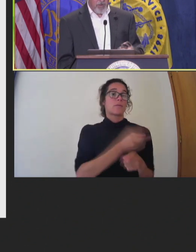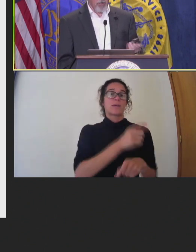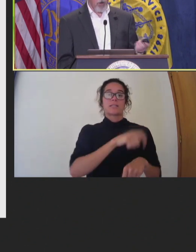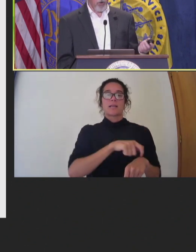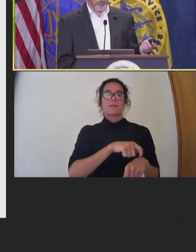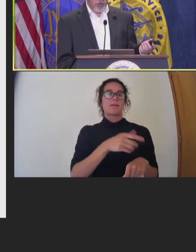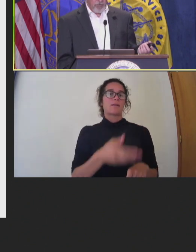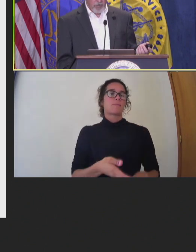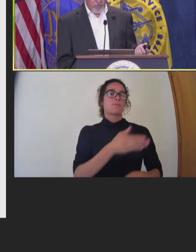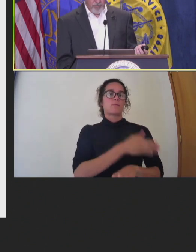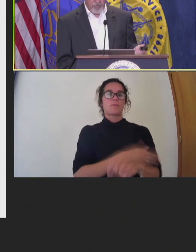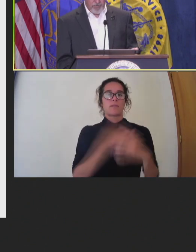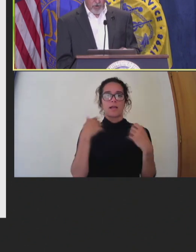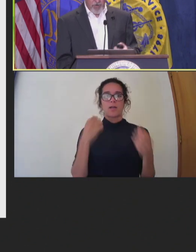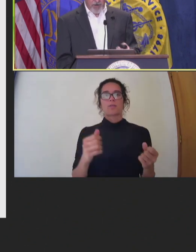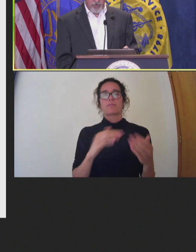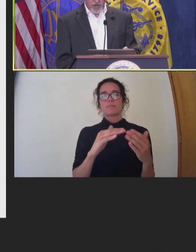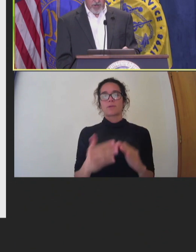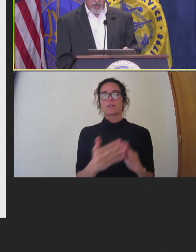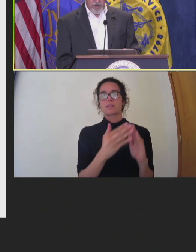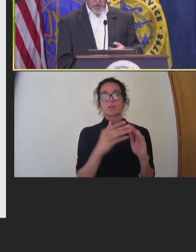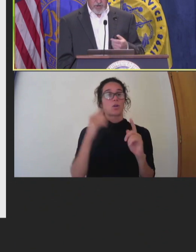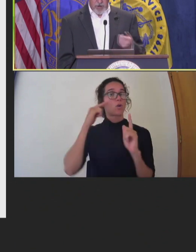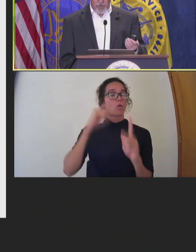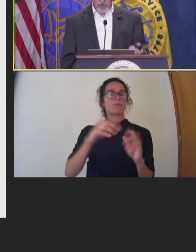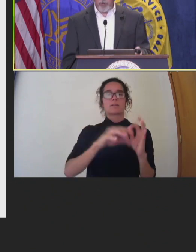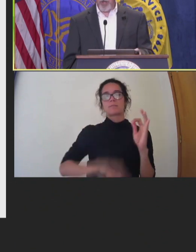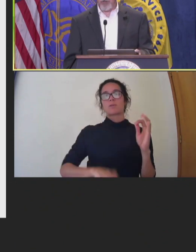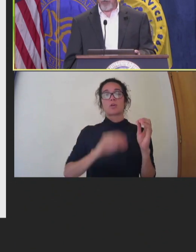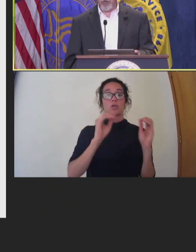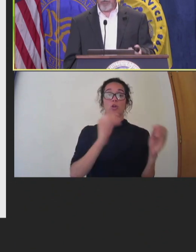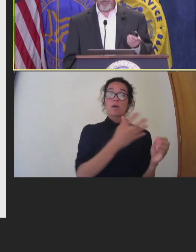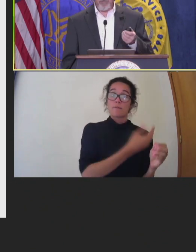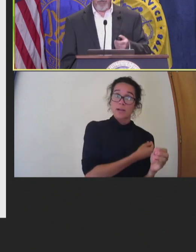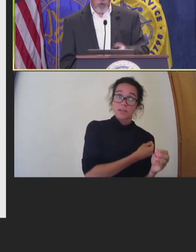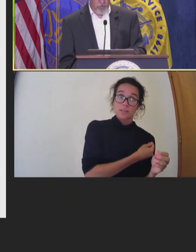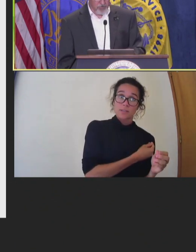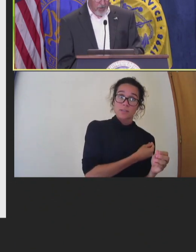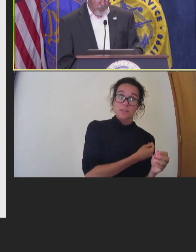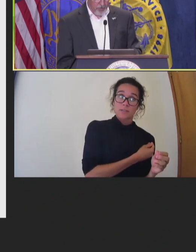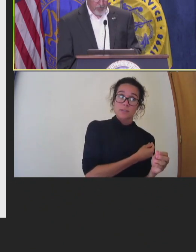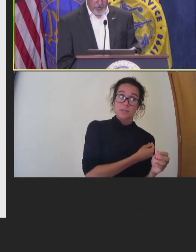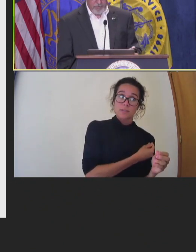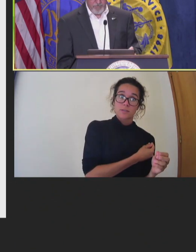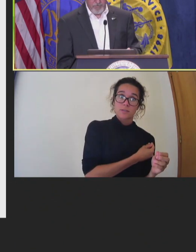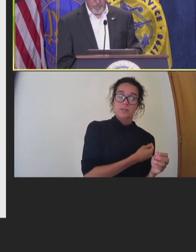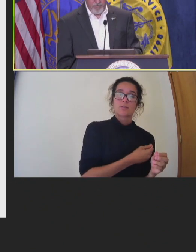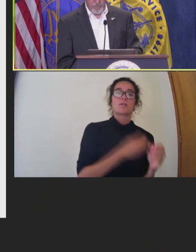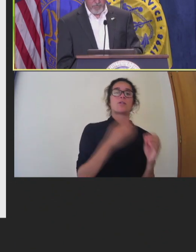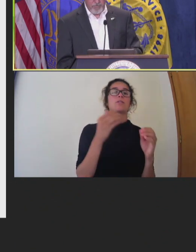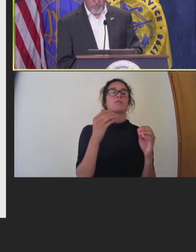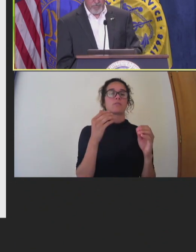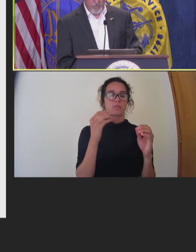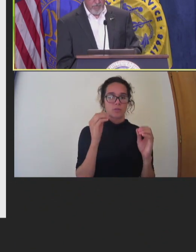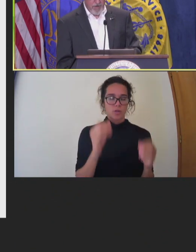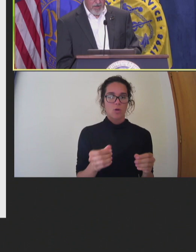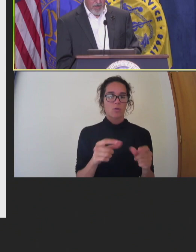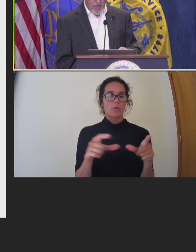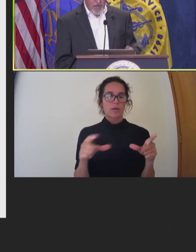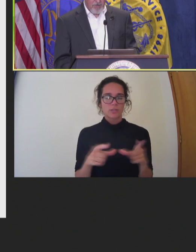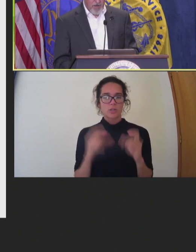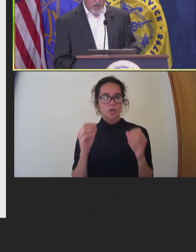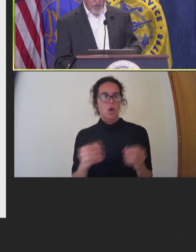The goal is simple: no vaccine, no missed location, no missed opportunity. NFID will